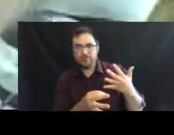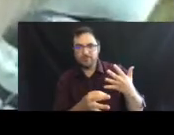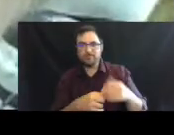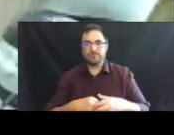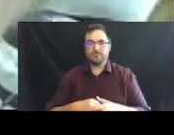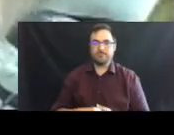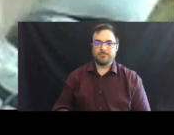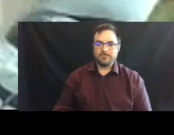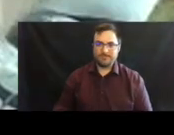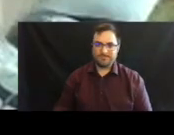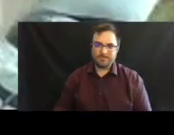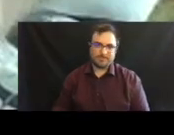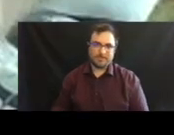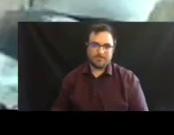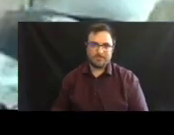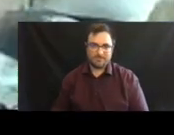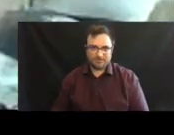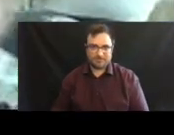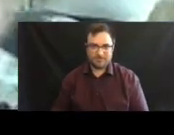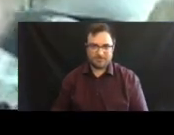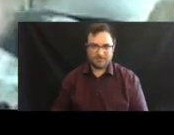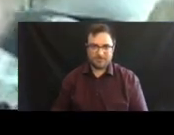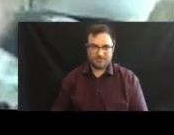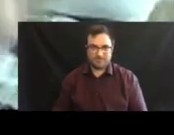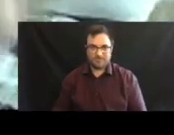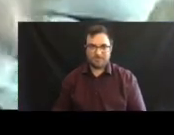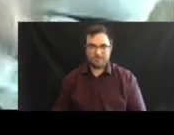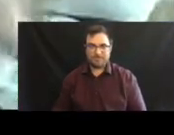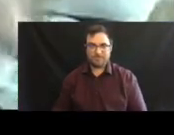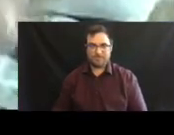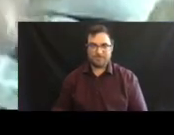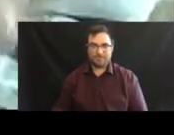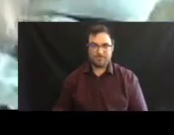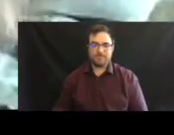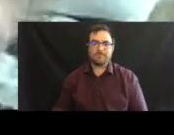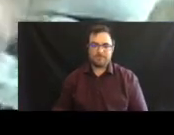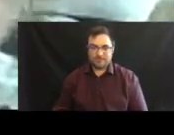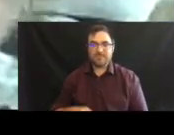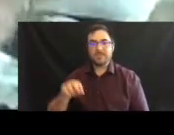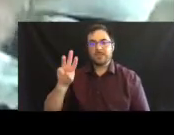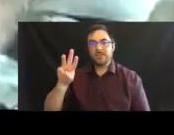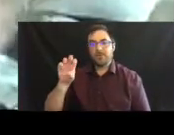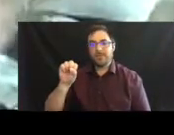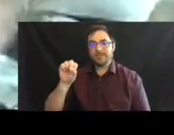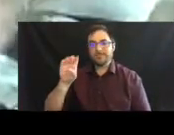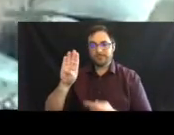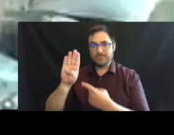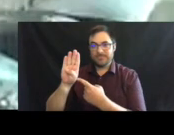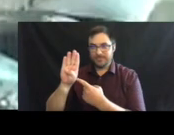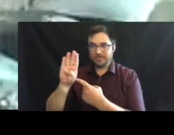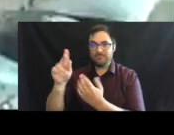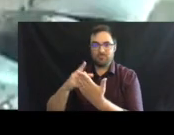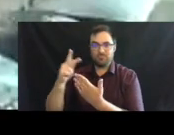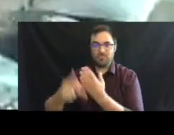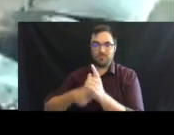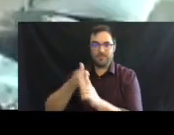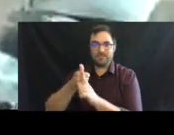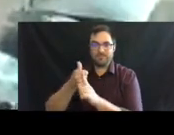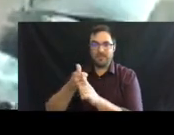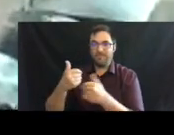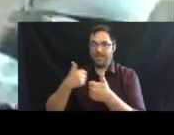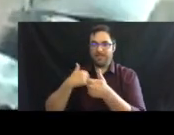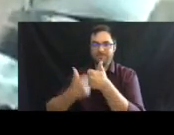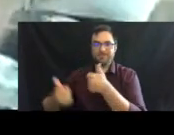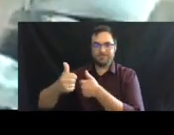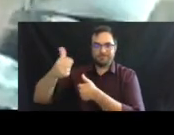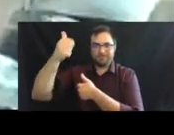We are guided...so the Wisconsin Sound Beginnings program is guided by the national committee